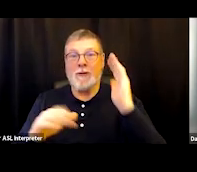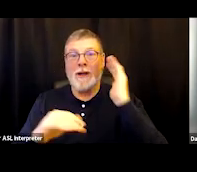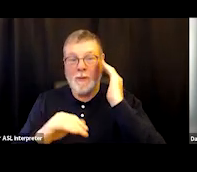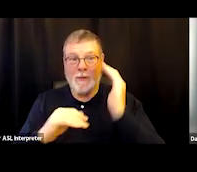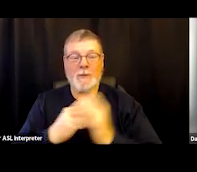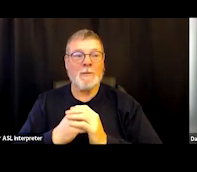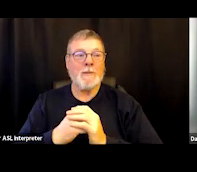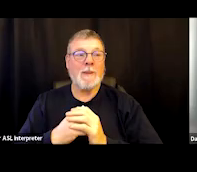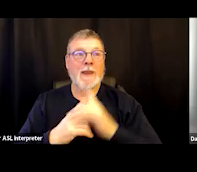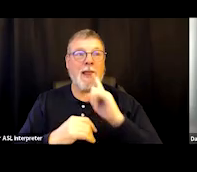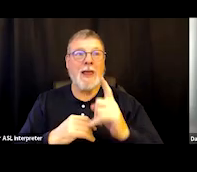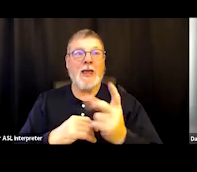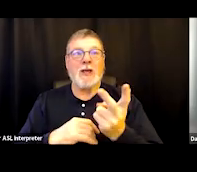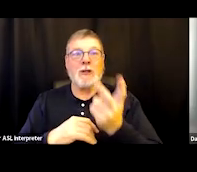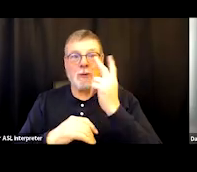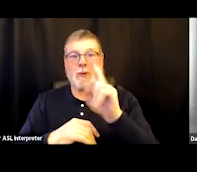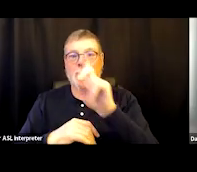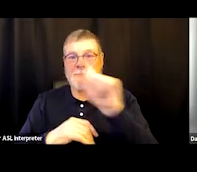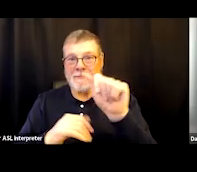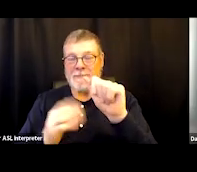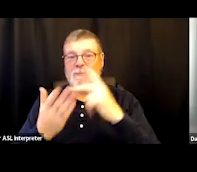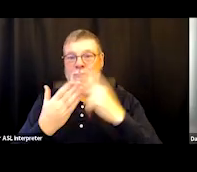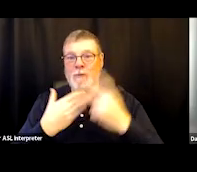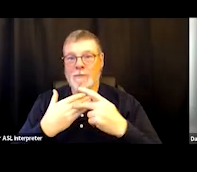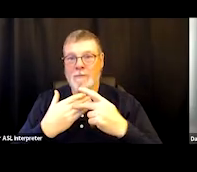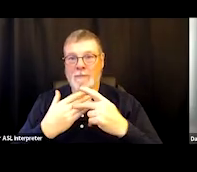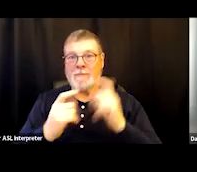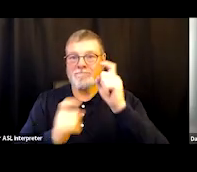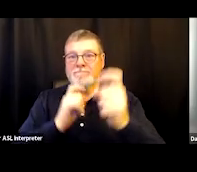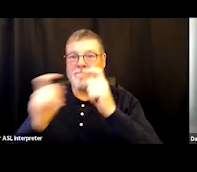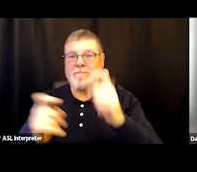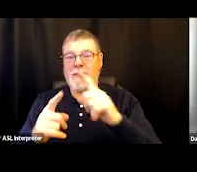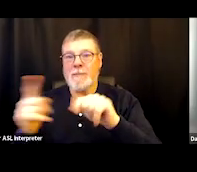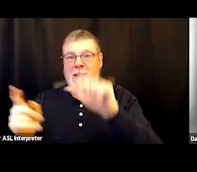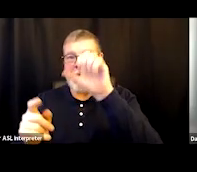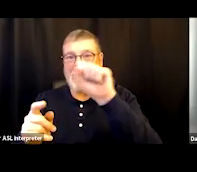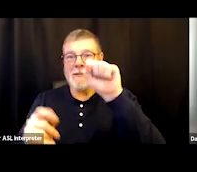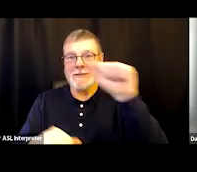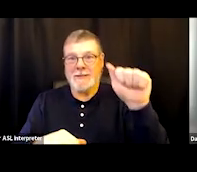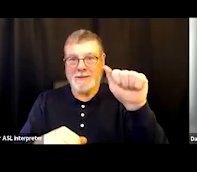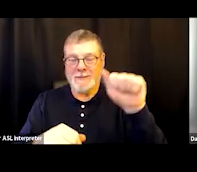there are two disability programs that are administered by the Social Security Administration.